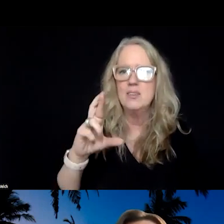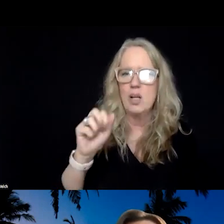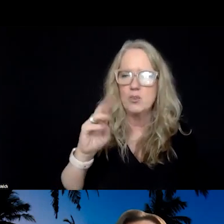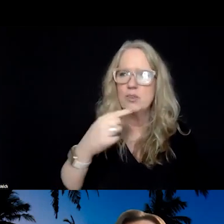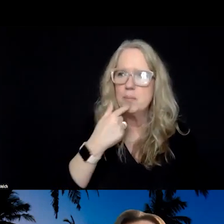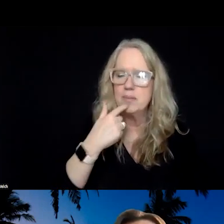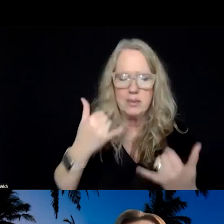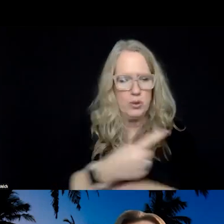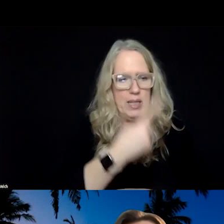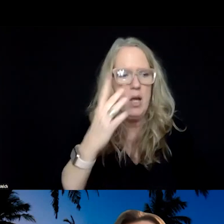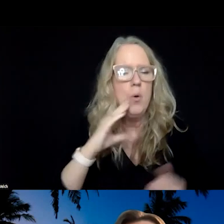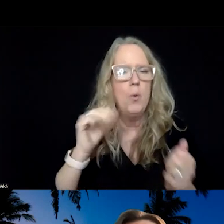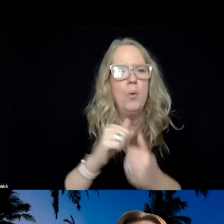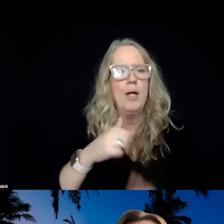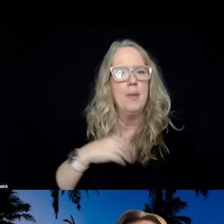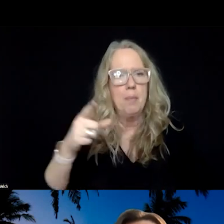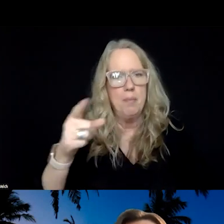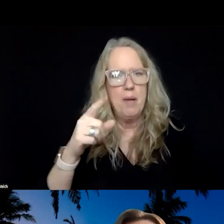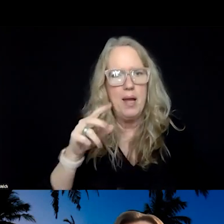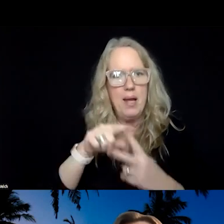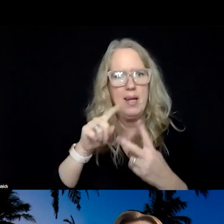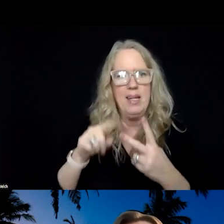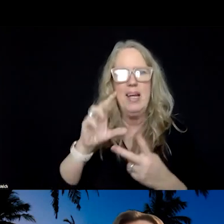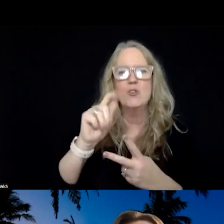WITH MY COLLEAGUES AMY BRINKLEY AND CHRISTY MALIK